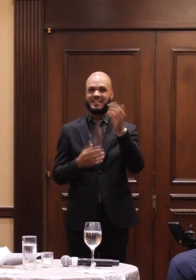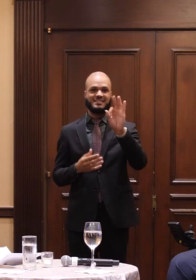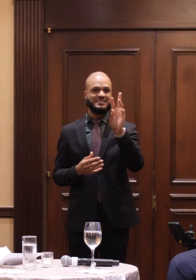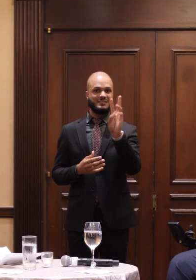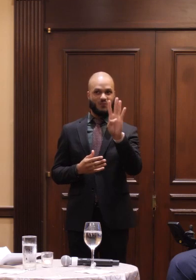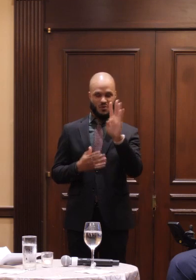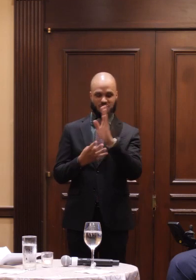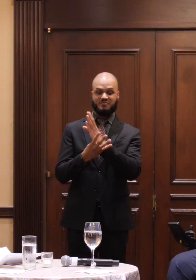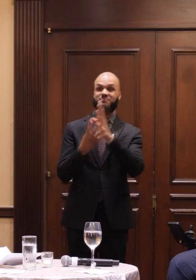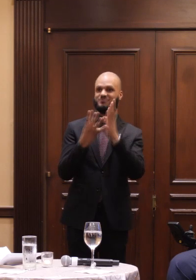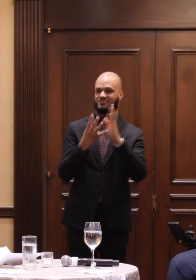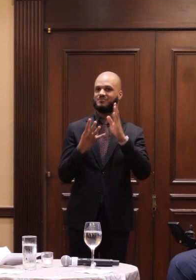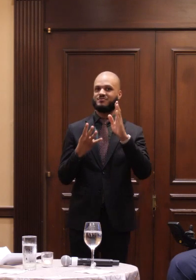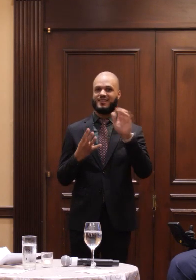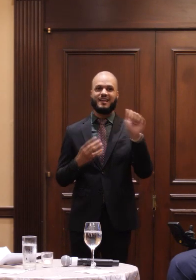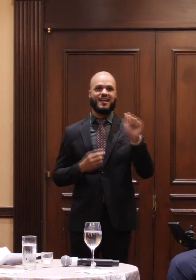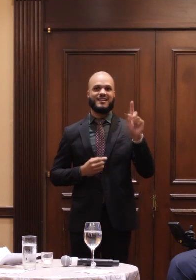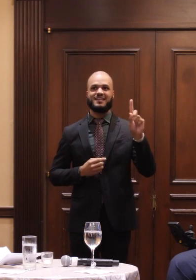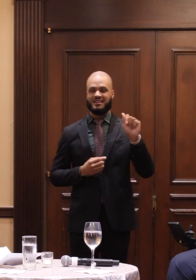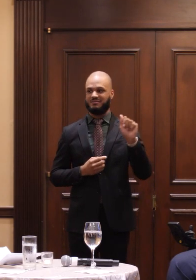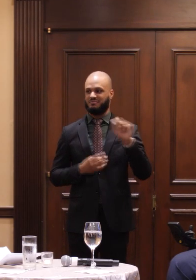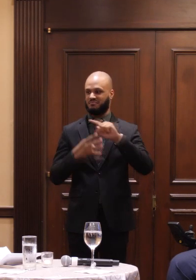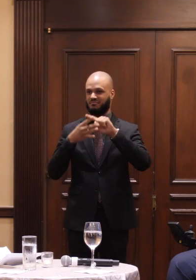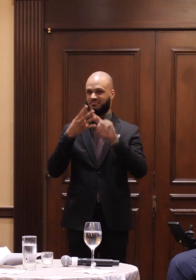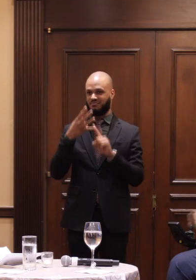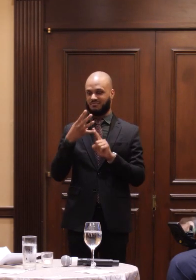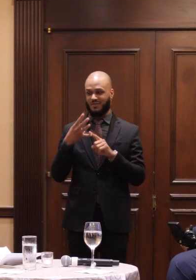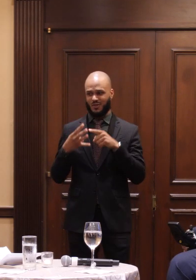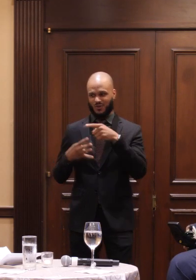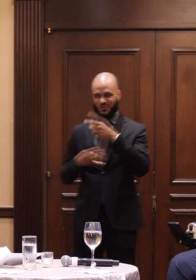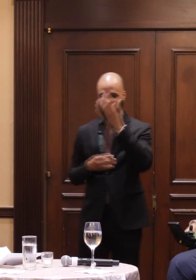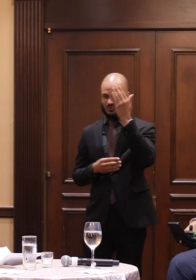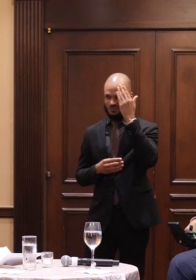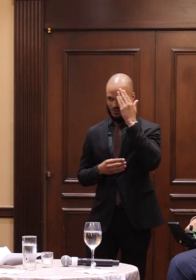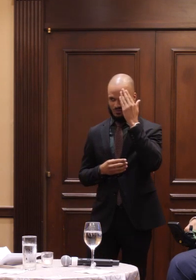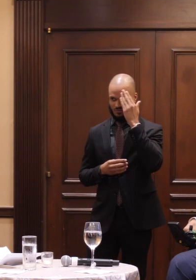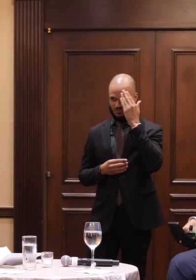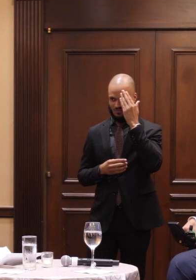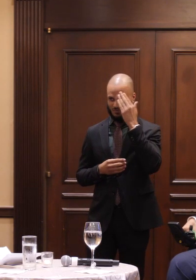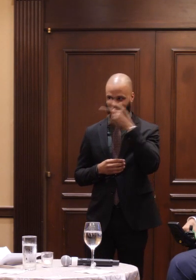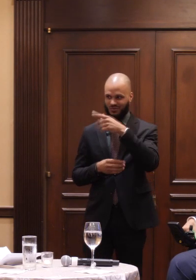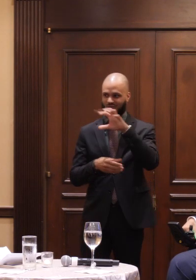Disabilities Act. Now I think you know, having been on the National Council on Disability